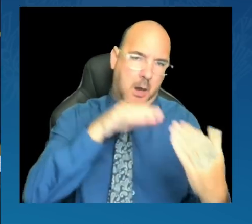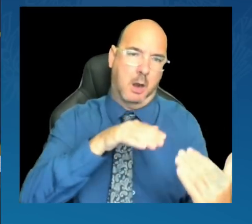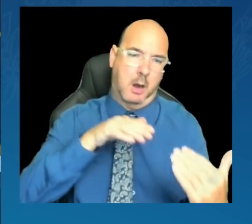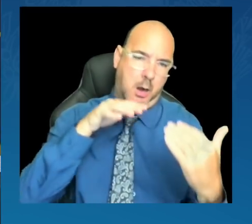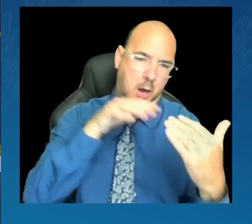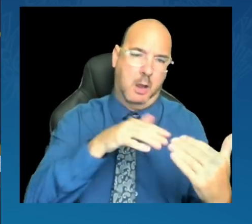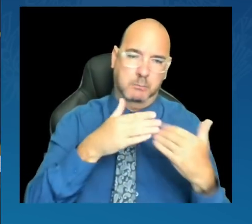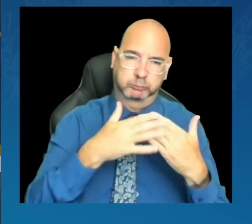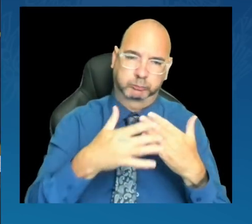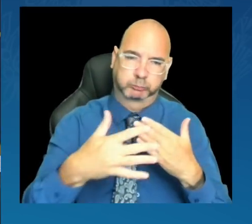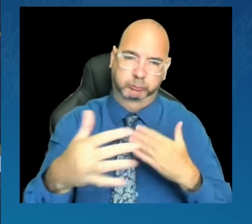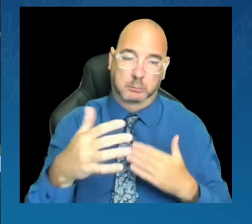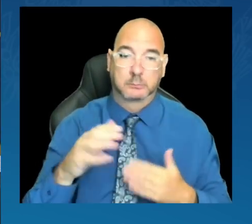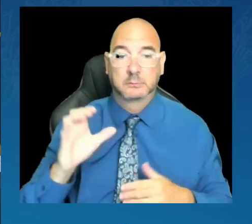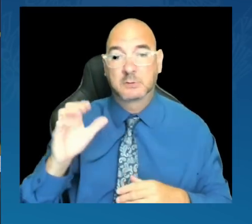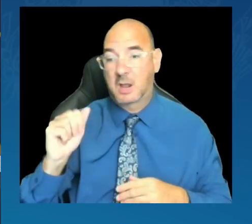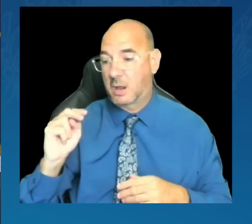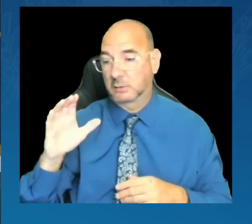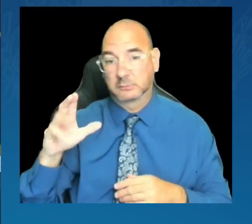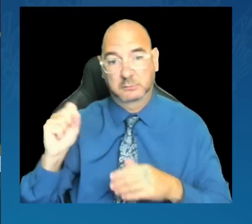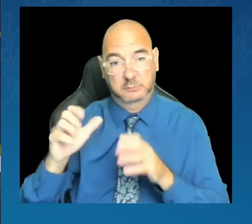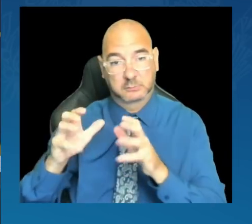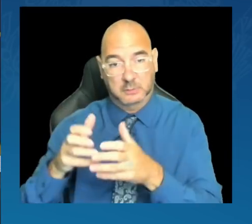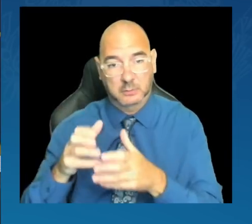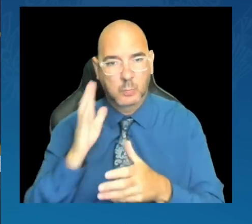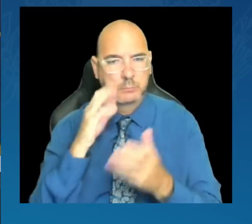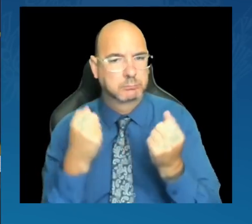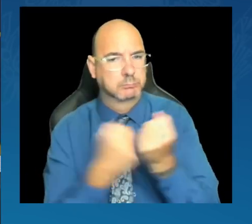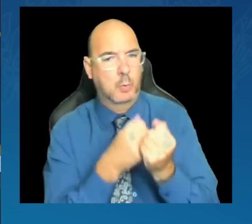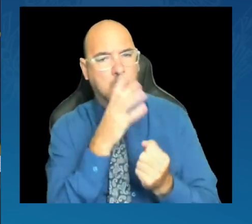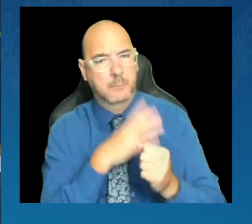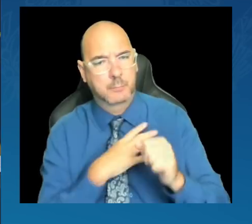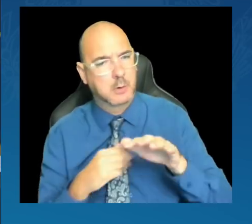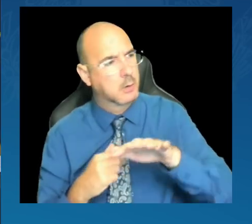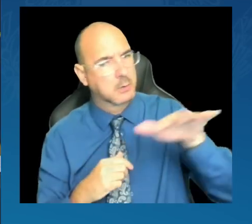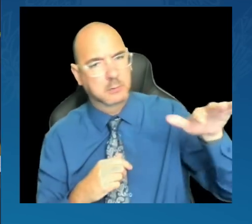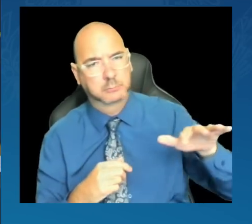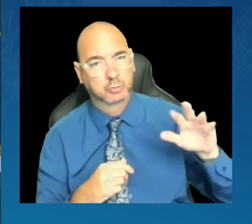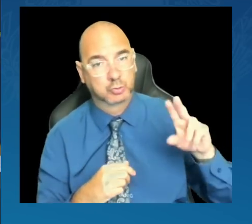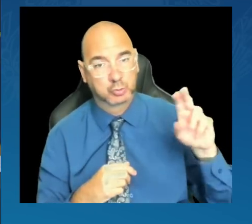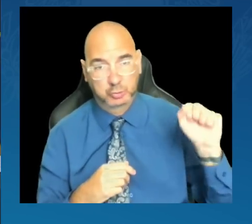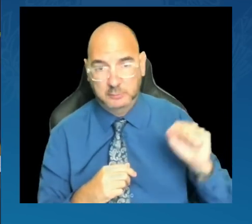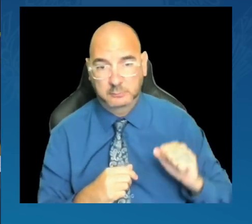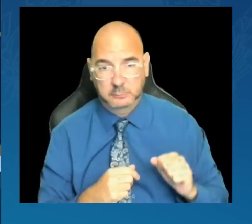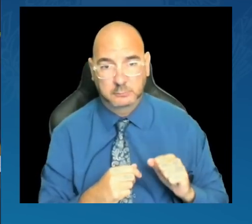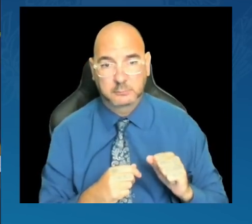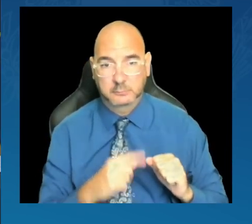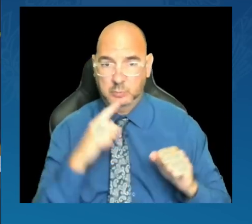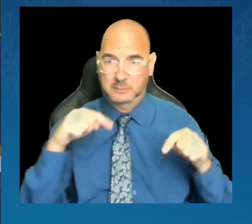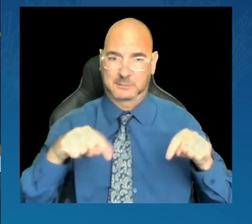in the nation every step of the way in this critical fight for privacy, liberty